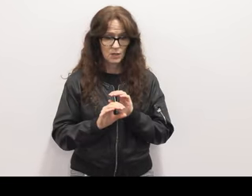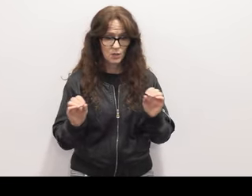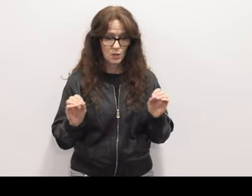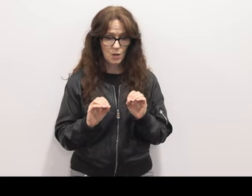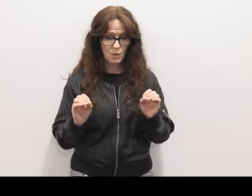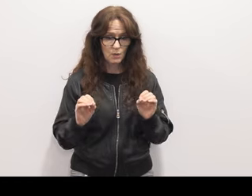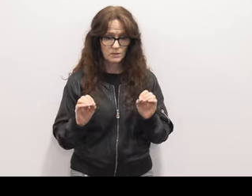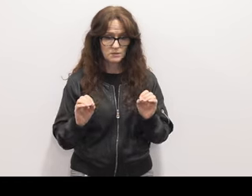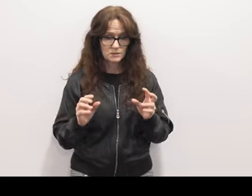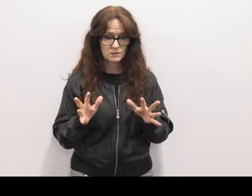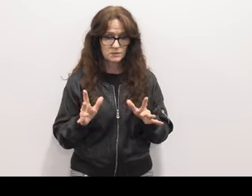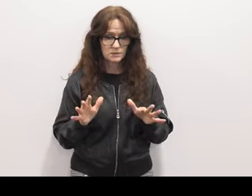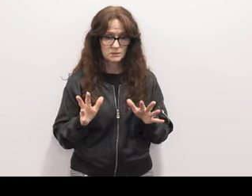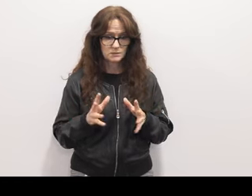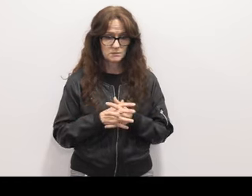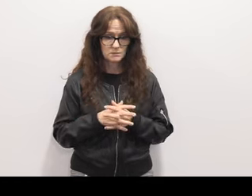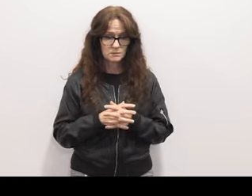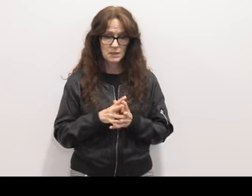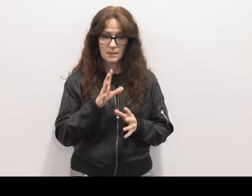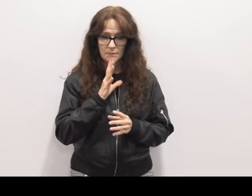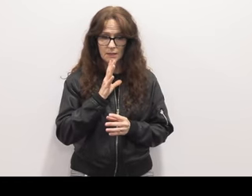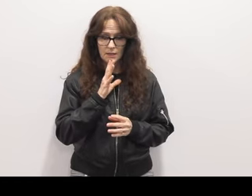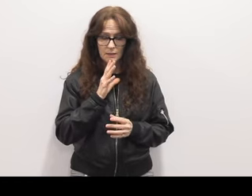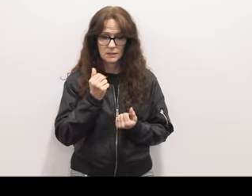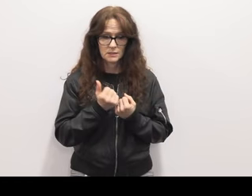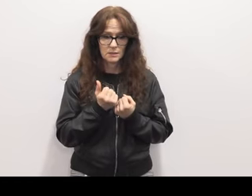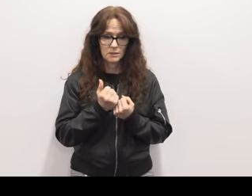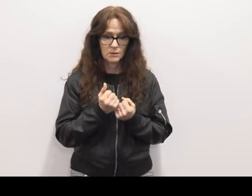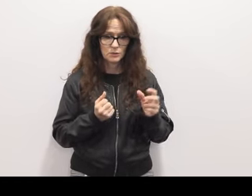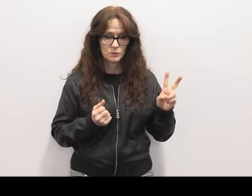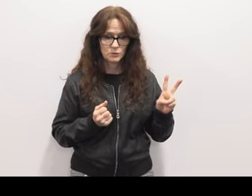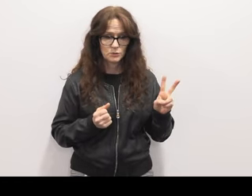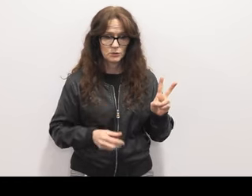anybody's been speaking out in support of goal two and goal six.